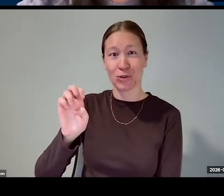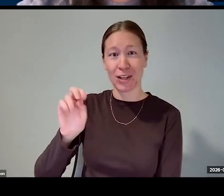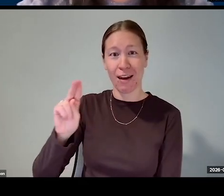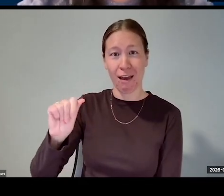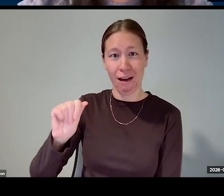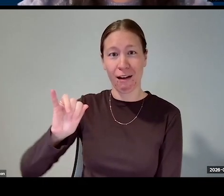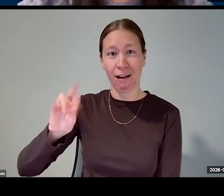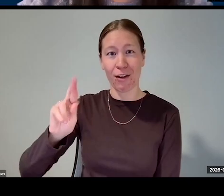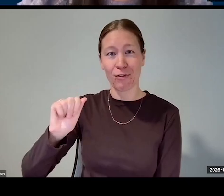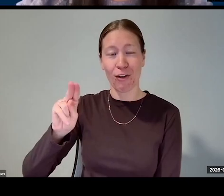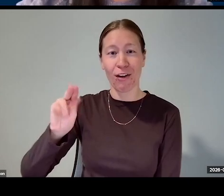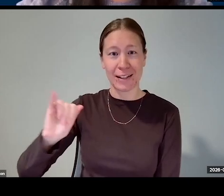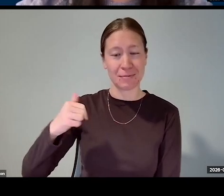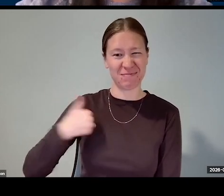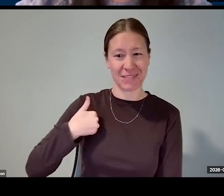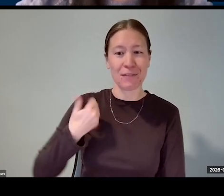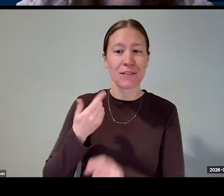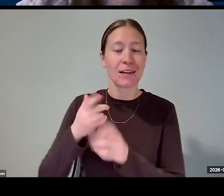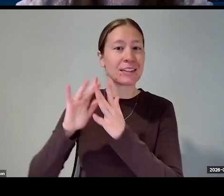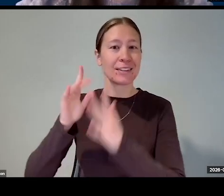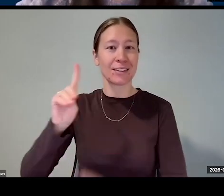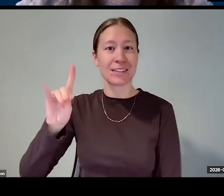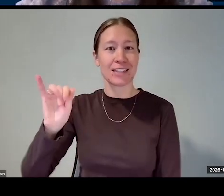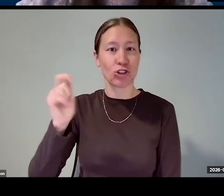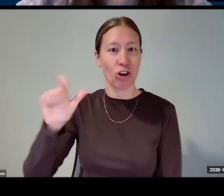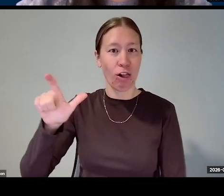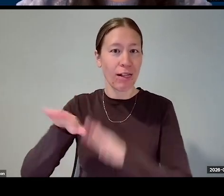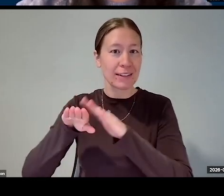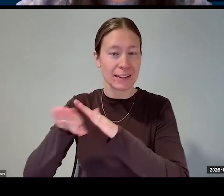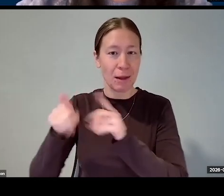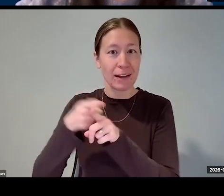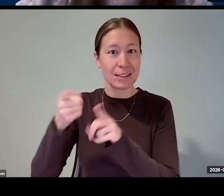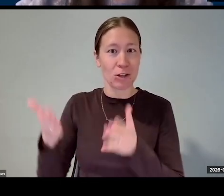I am a digital accessibility specialist at the Disability Equity Office,